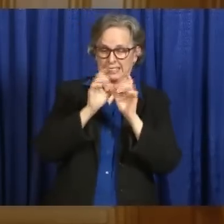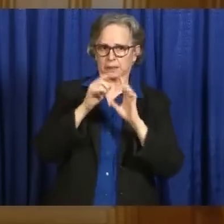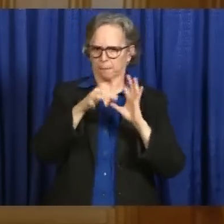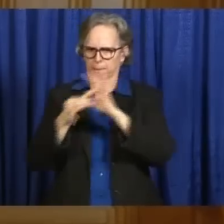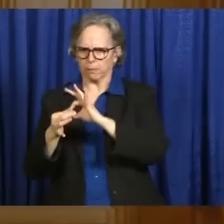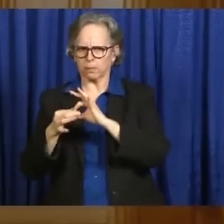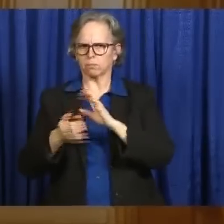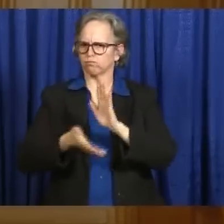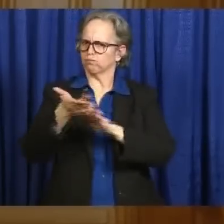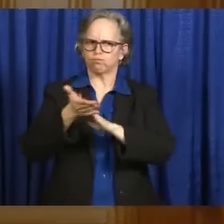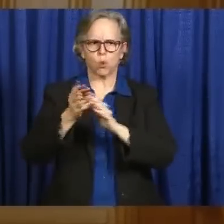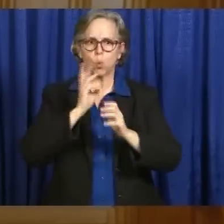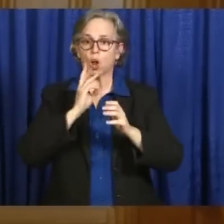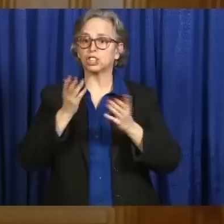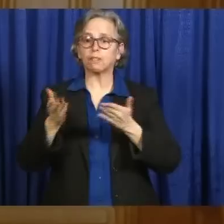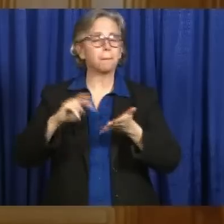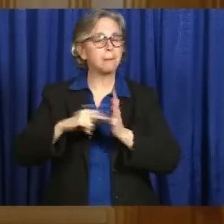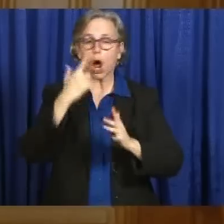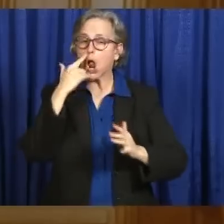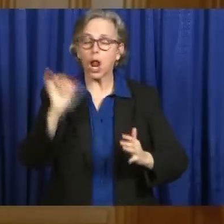DURING THE COVID-19 CRISIS. LET ME TELL YOU WHAT THE ORDER DOES.